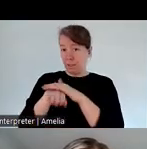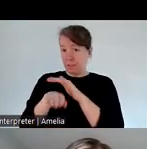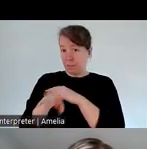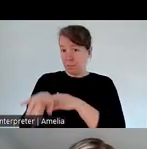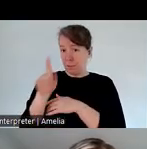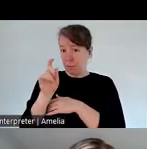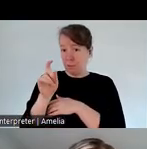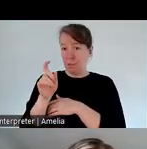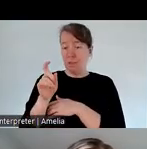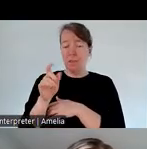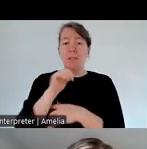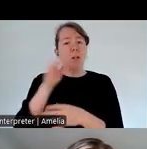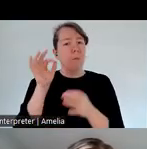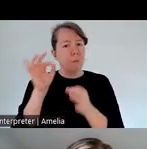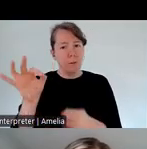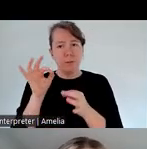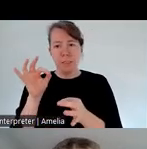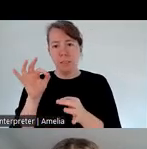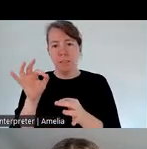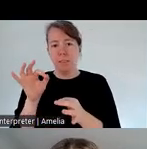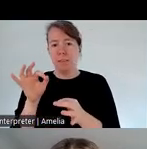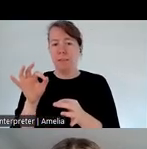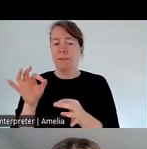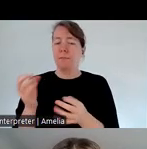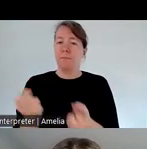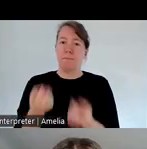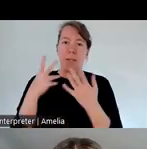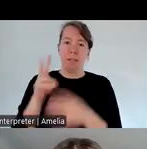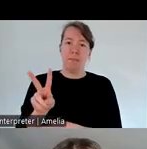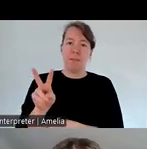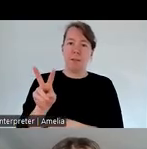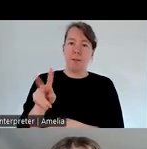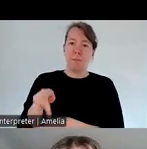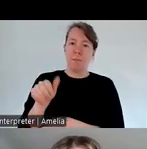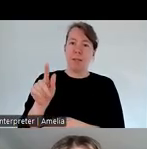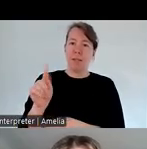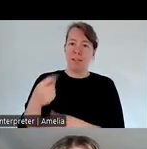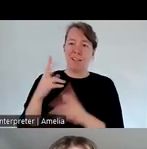Uh, one issue that many VPATs, um, have are that they're completed 12:10.000 → 12:15.000 by the company that made the product. So, if a third party produces the VPAT,